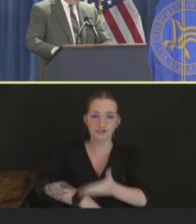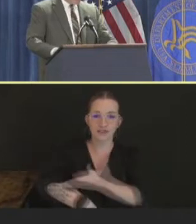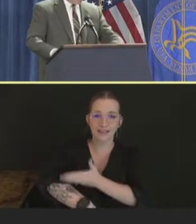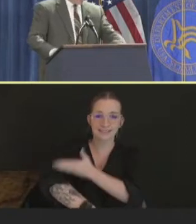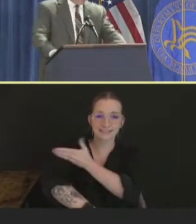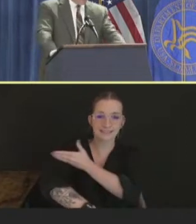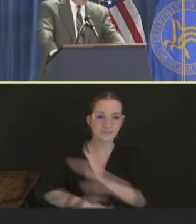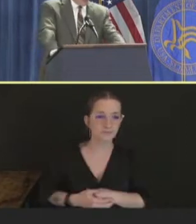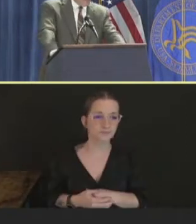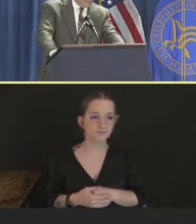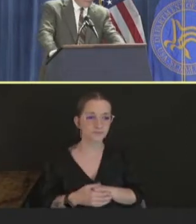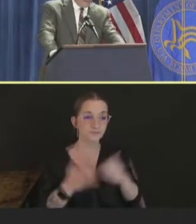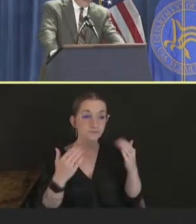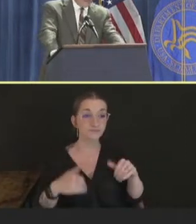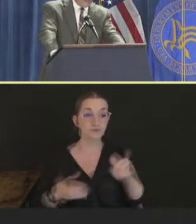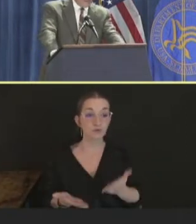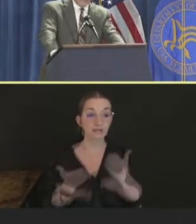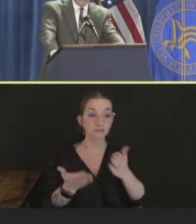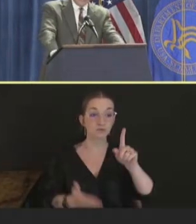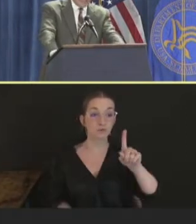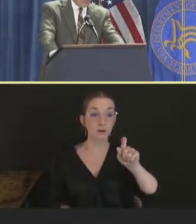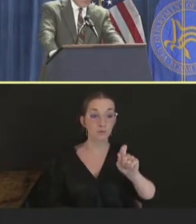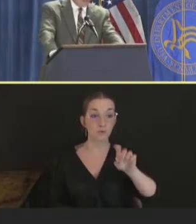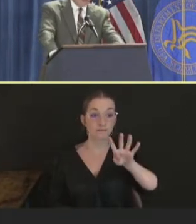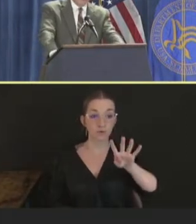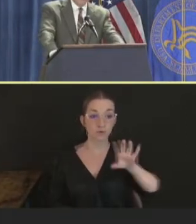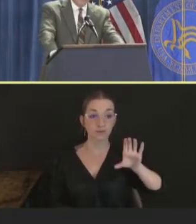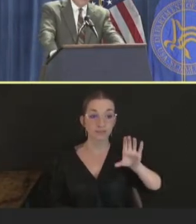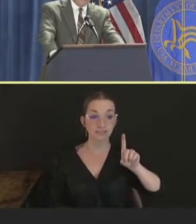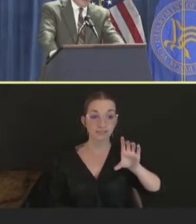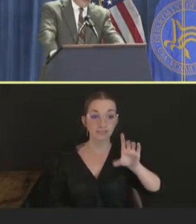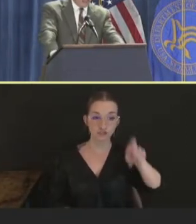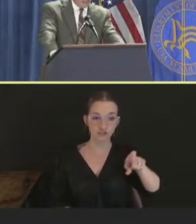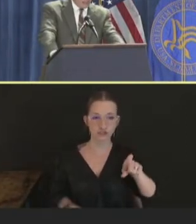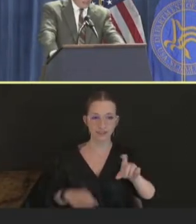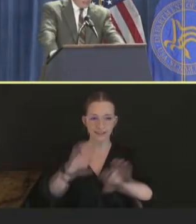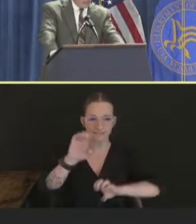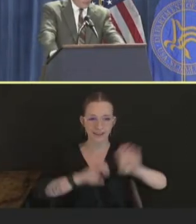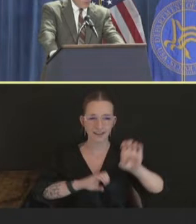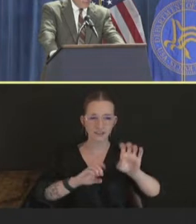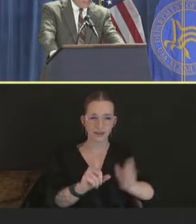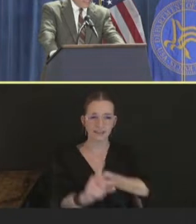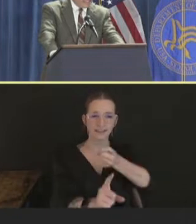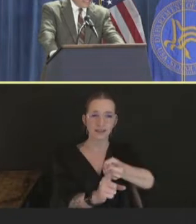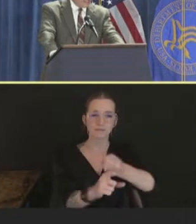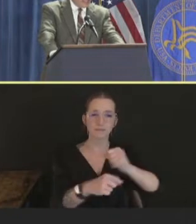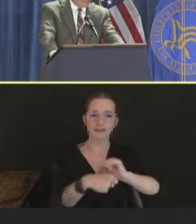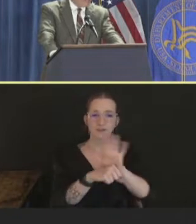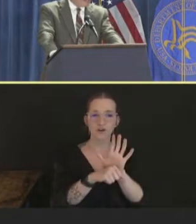Recommendation 1.4, the CDC should evaluate the impact of the COVID 19 state of vaccine